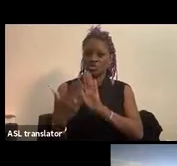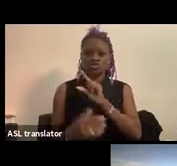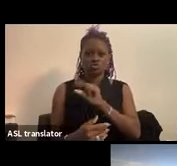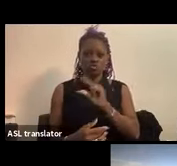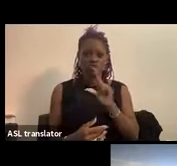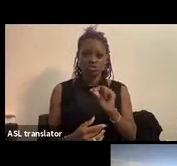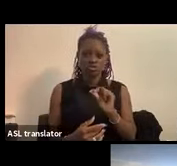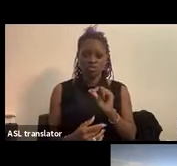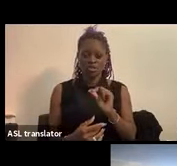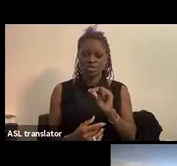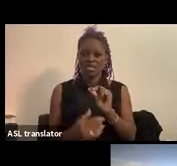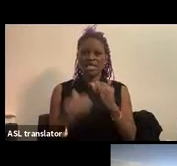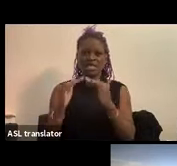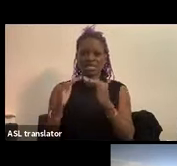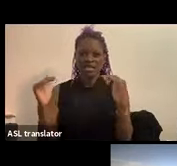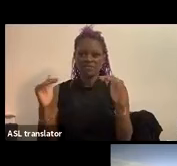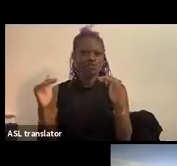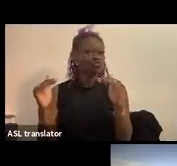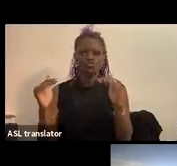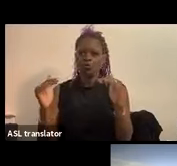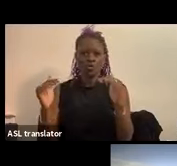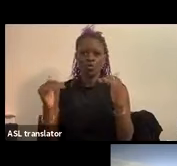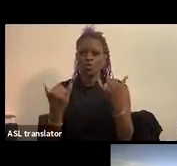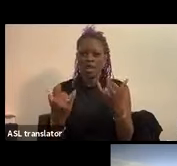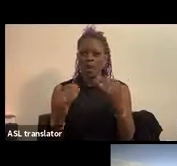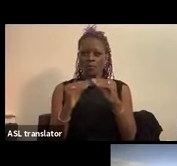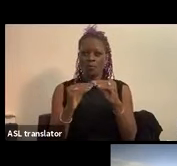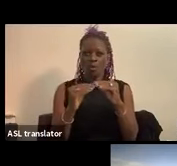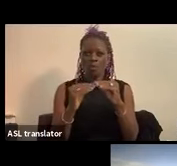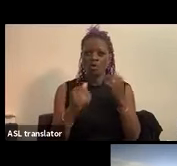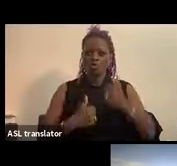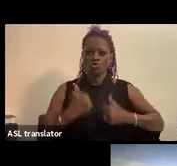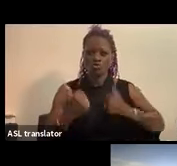We are facing a much more aggressive and contagious version of covid.